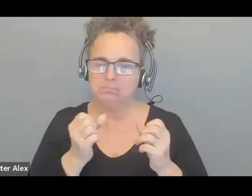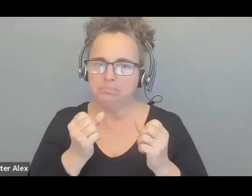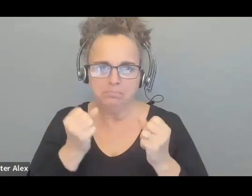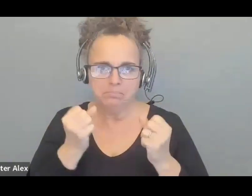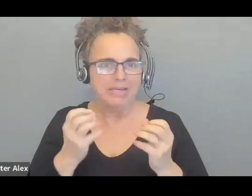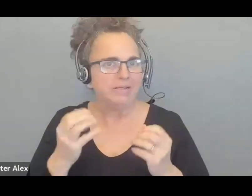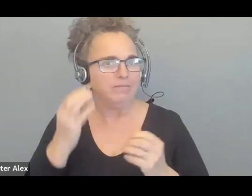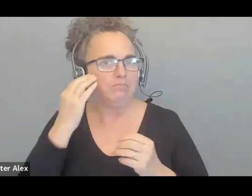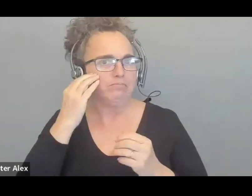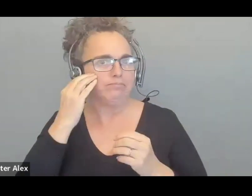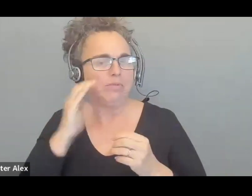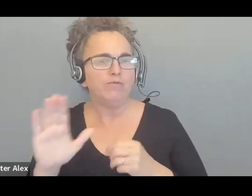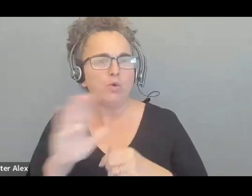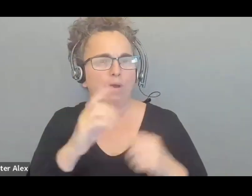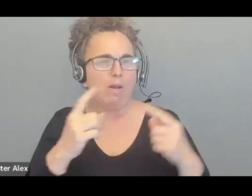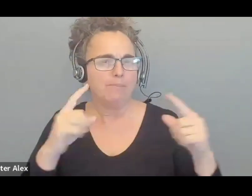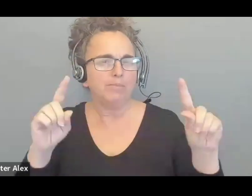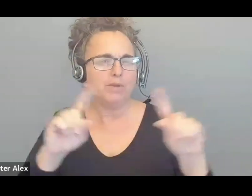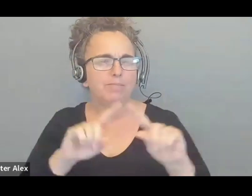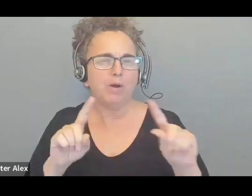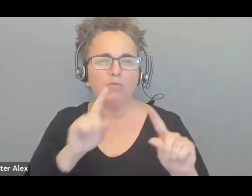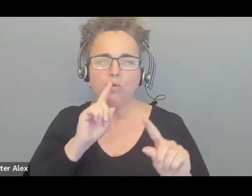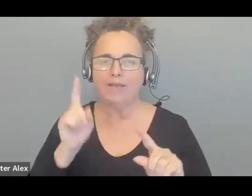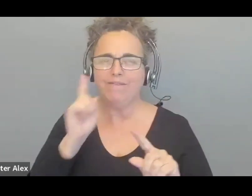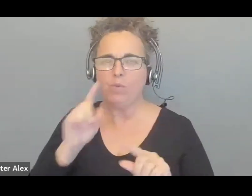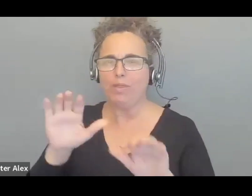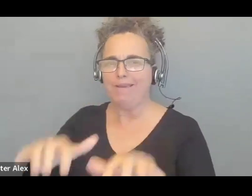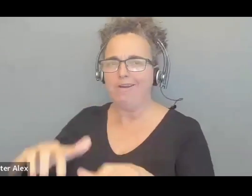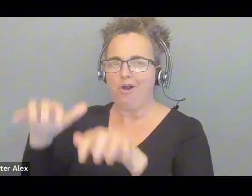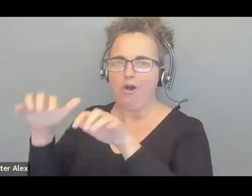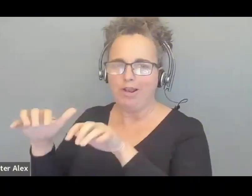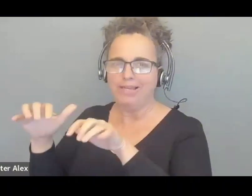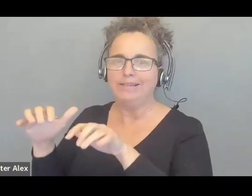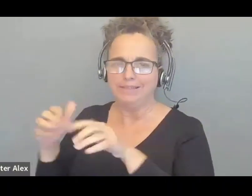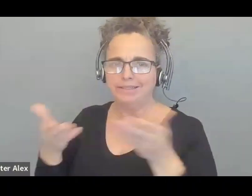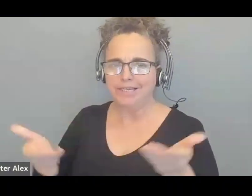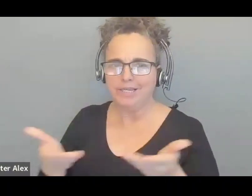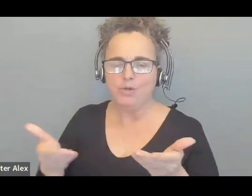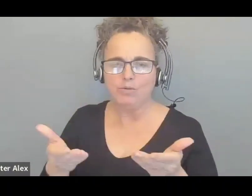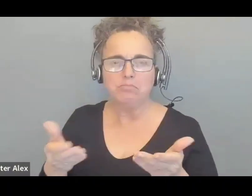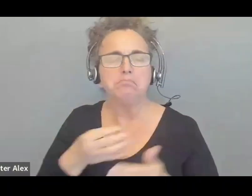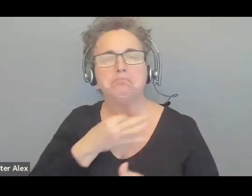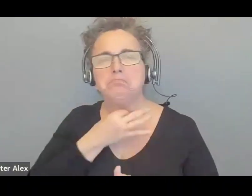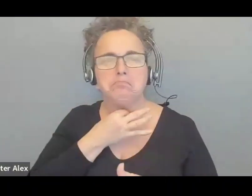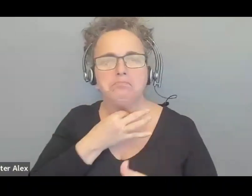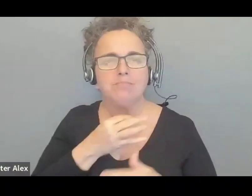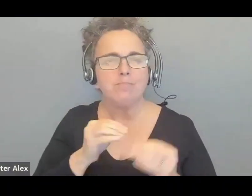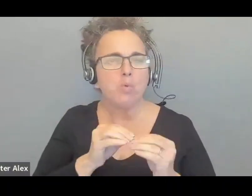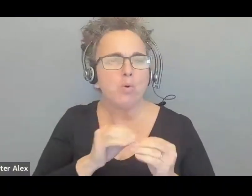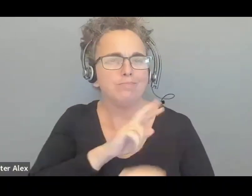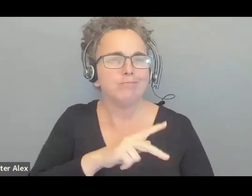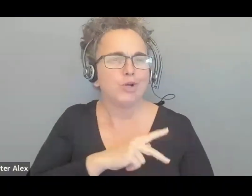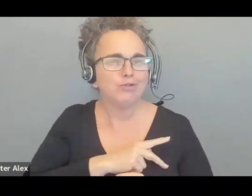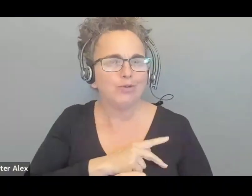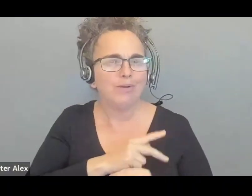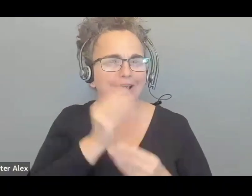But we would like for the audience to know a little bit more about yourself, some details about